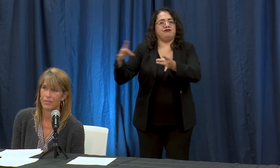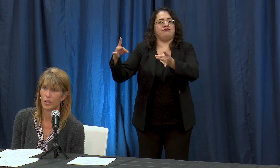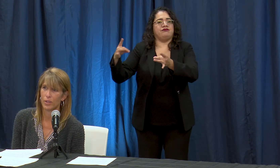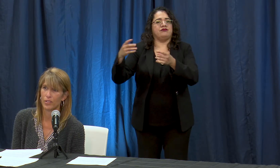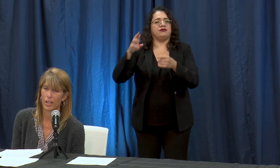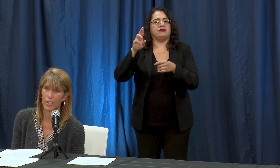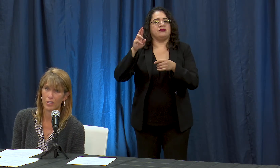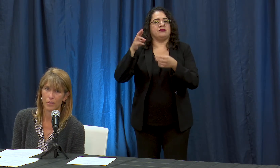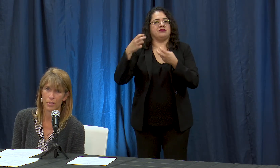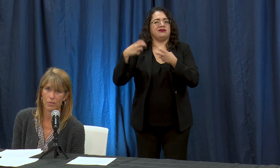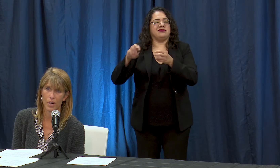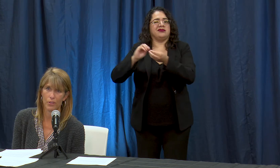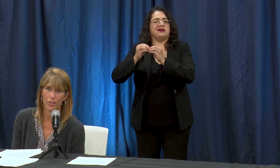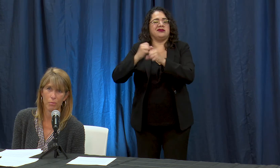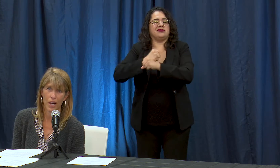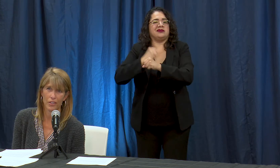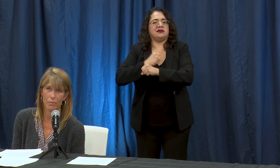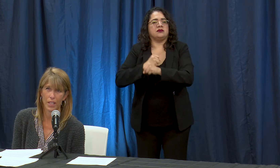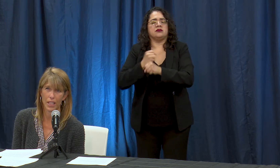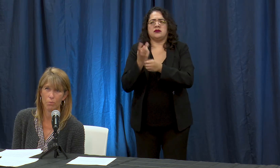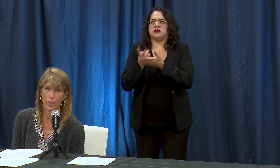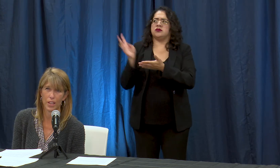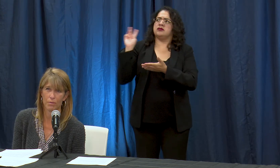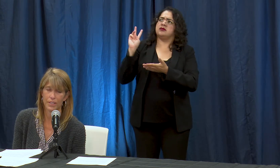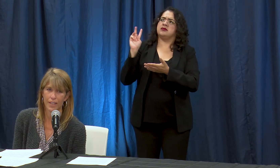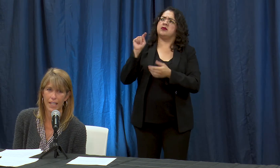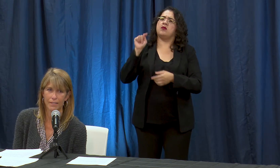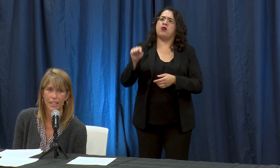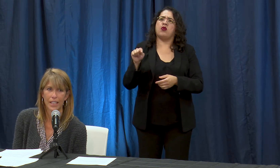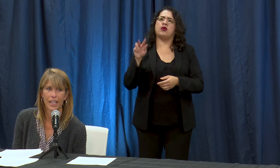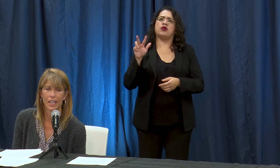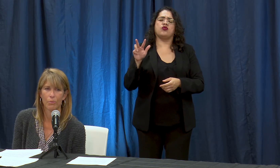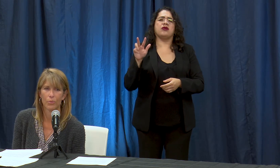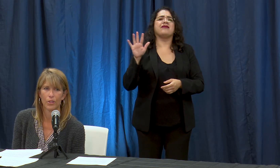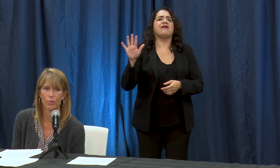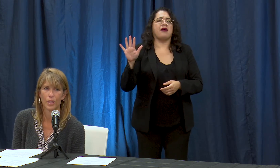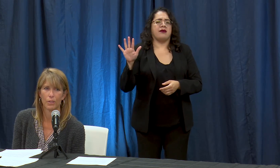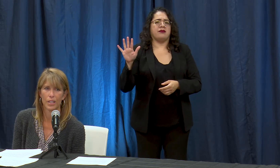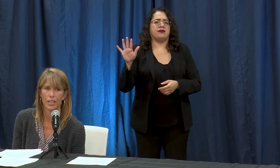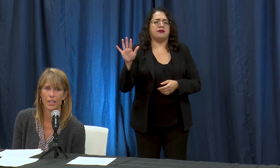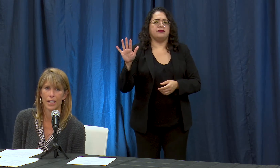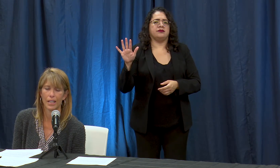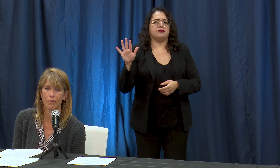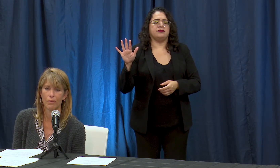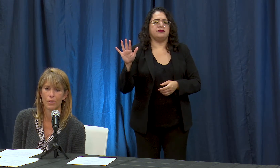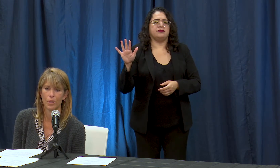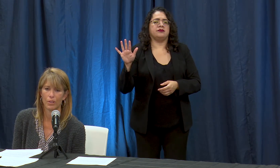2 weeks ago our transmission rate was at approximately 0.35 so we were